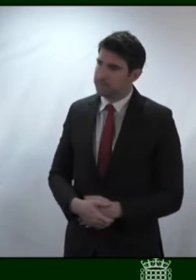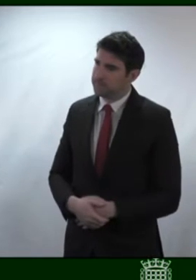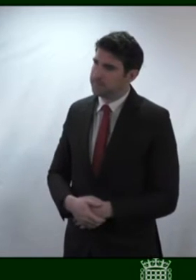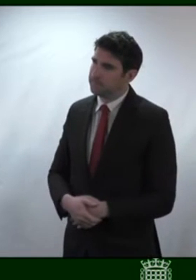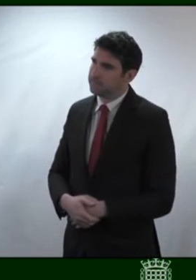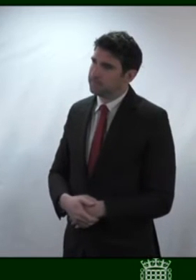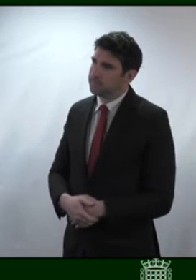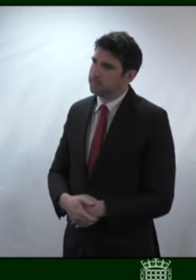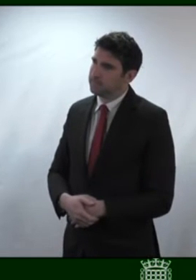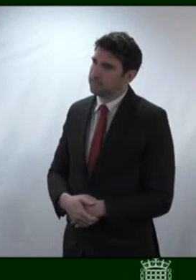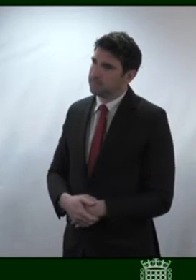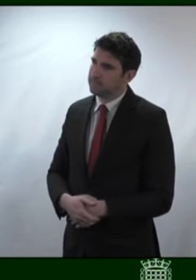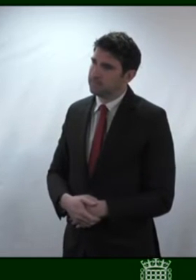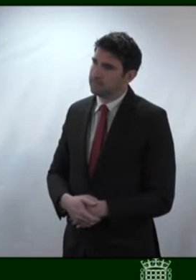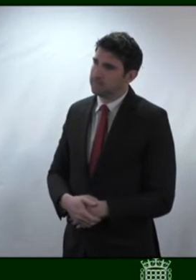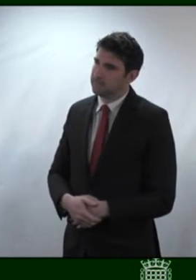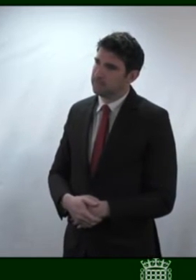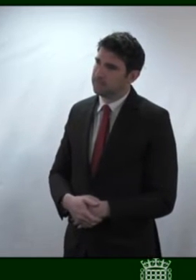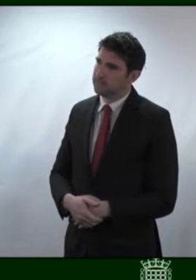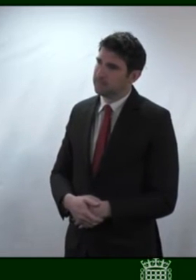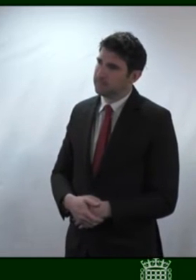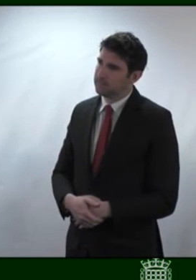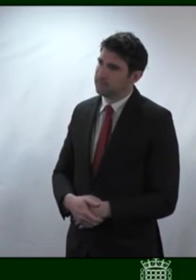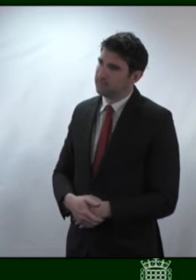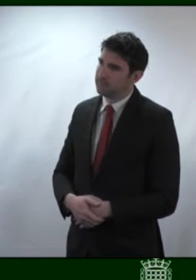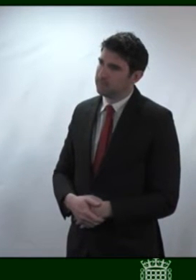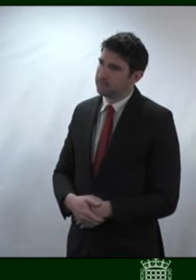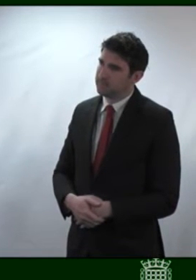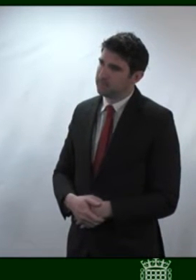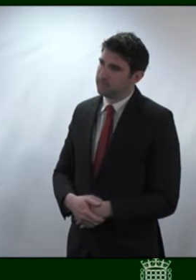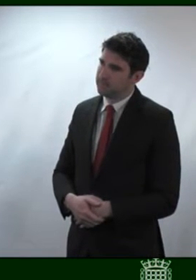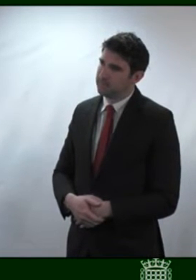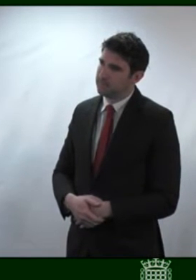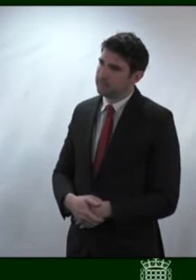is the Prime Minister aware of the ambitious economic growth proposition developed in